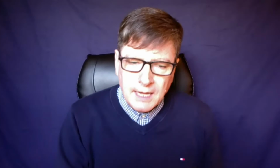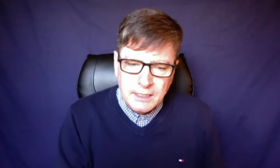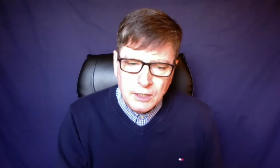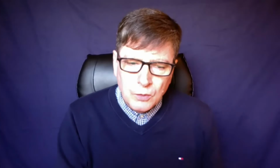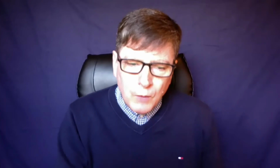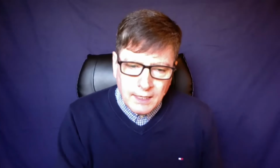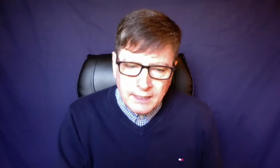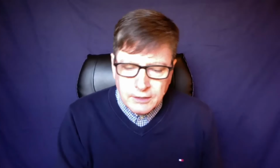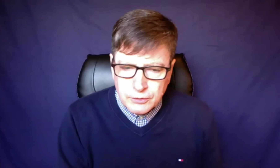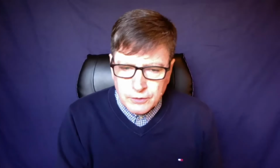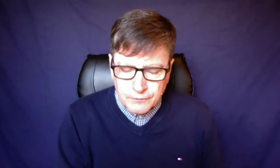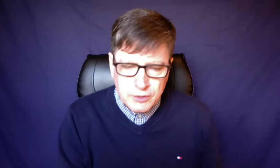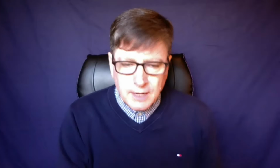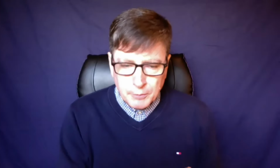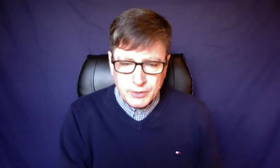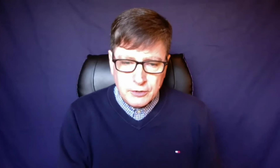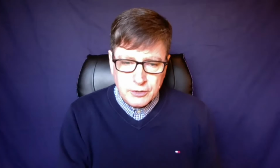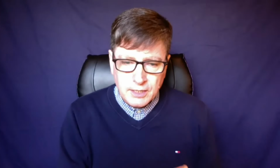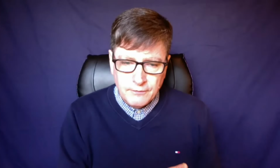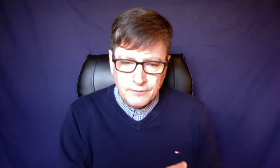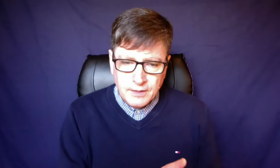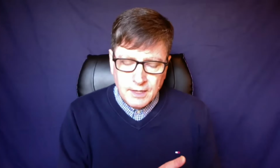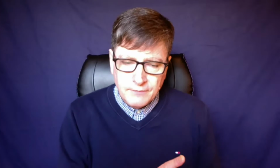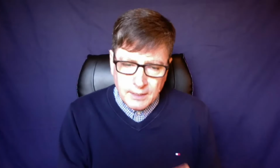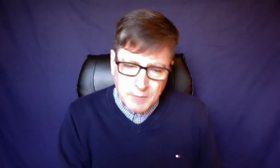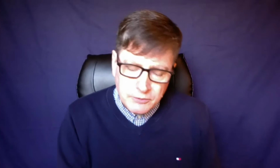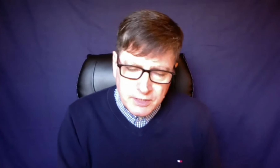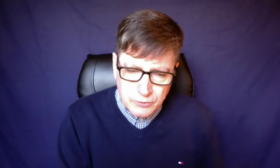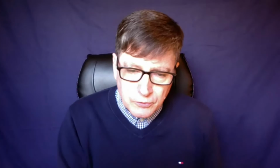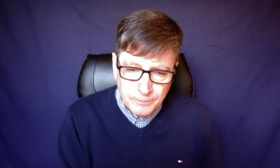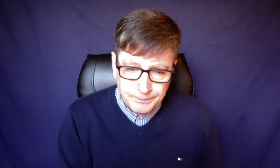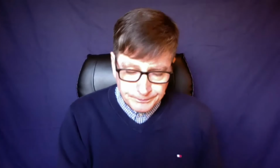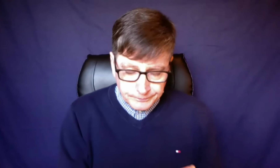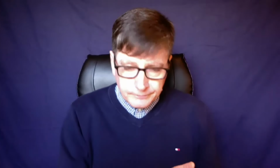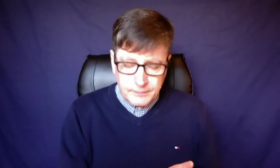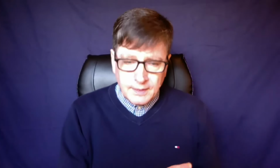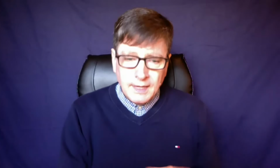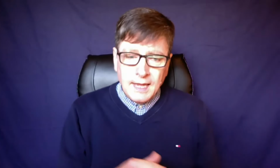children are still developing the ability to cross midline well into the